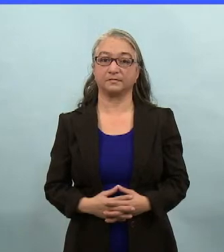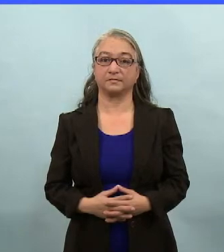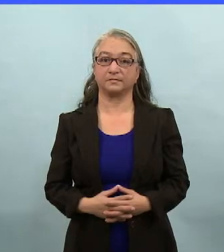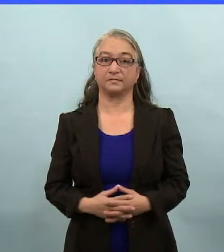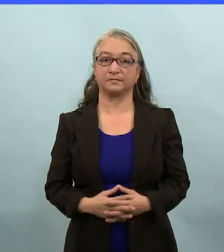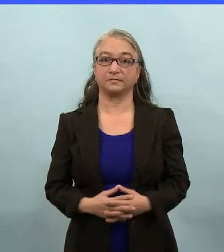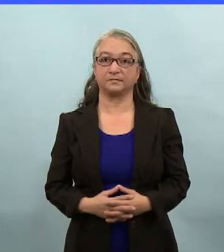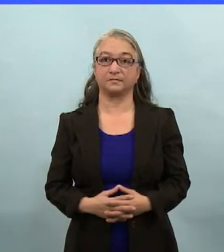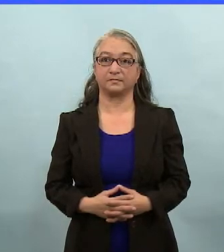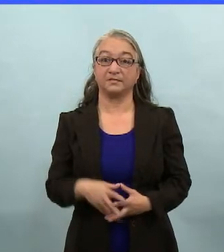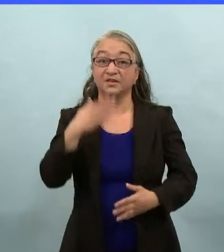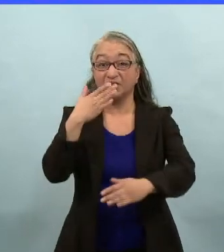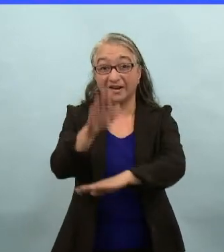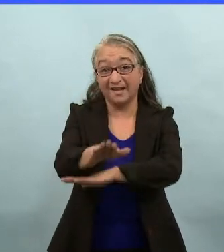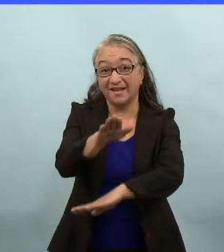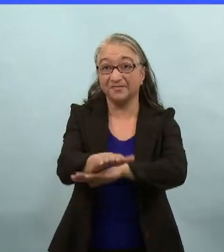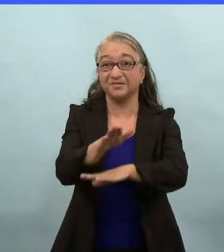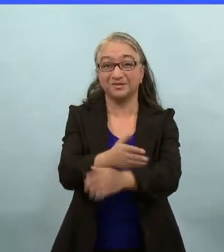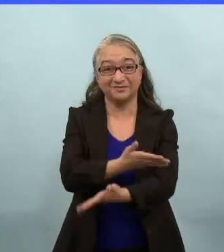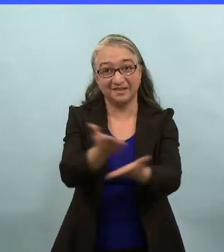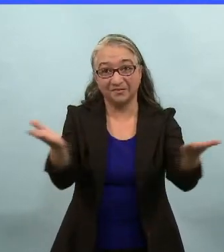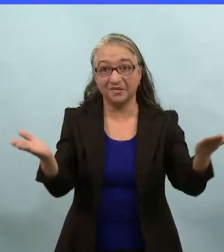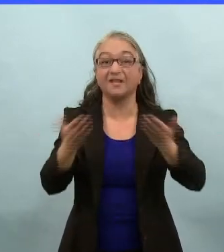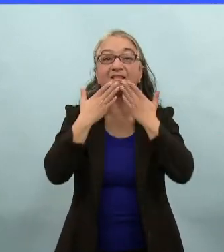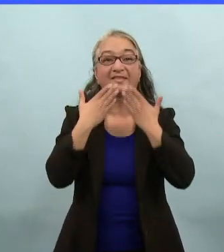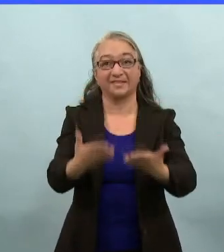good afternoon everyone and thank you for joining us here today